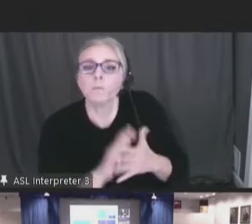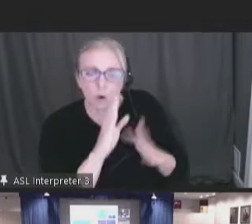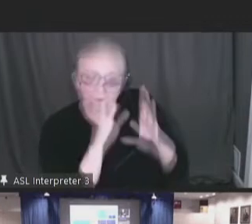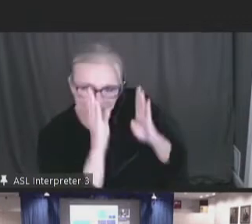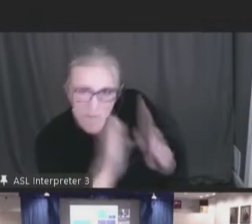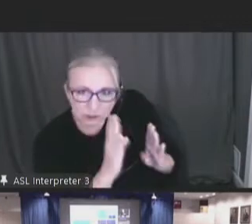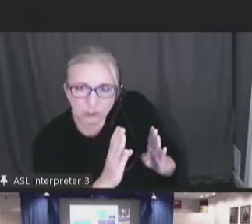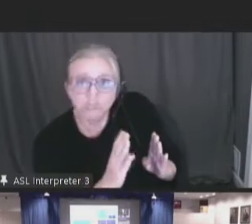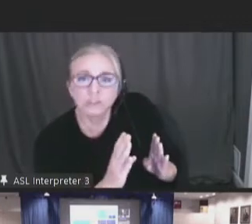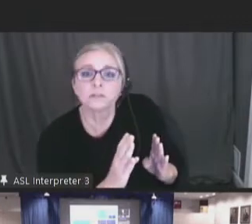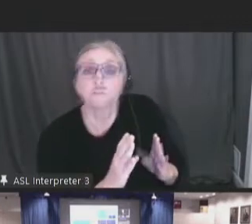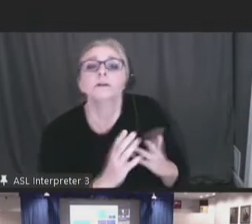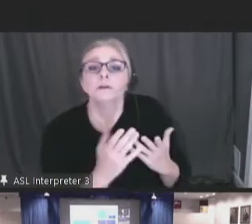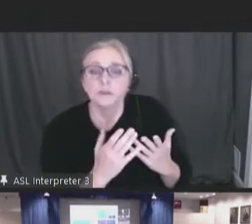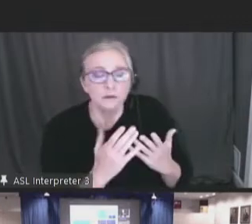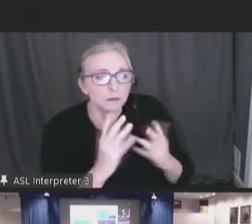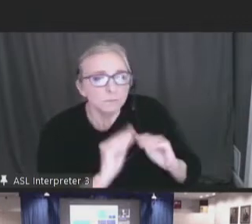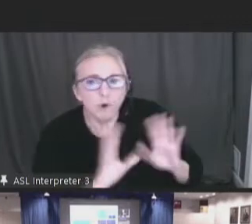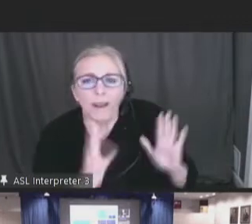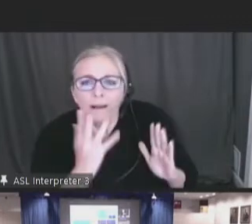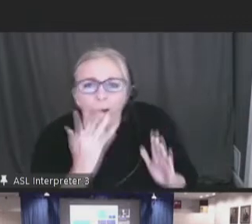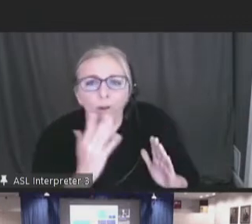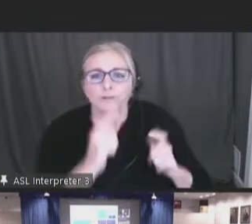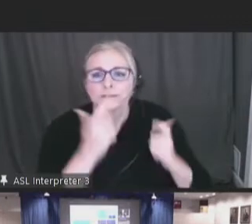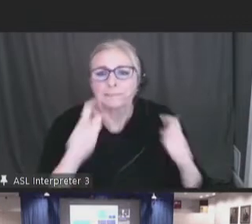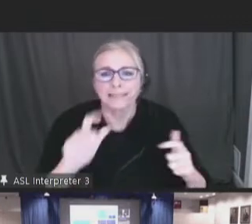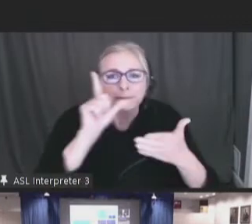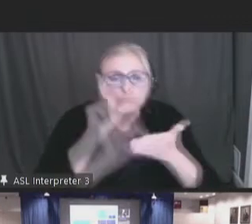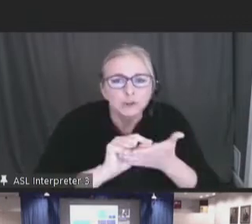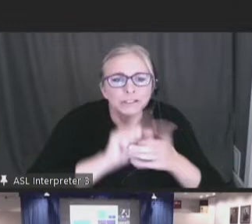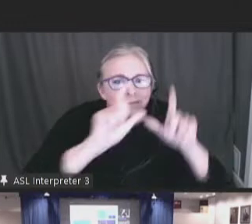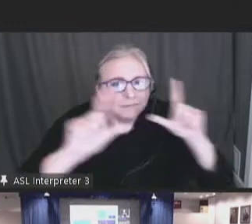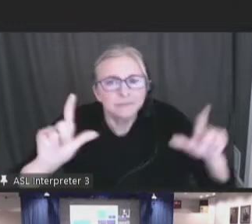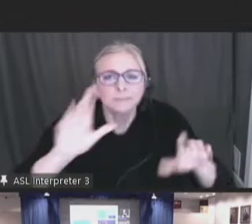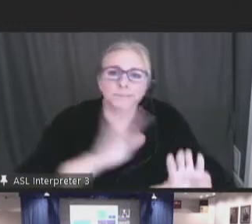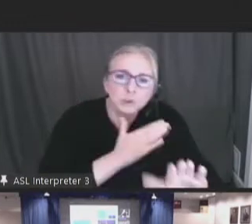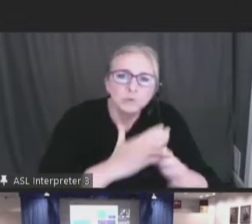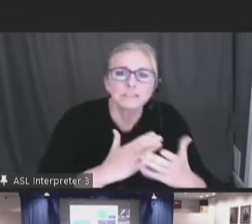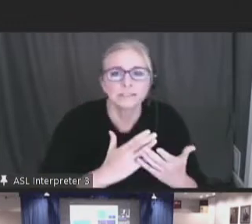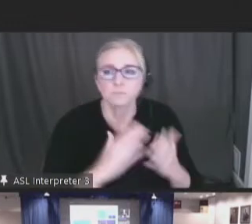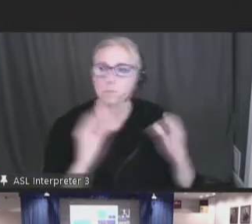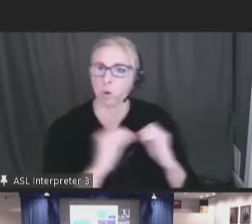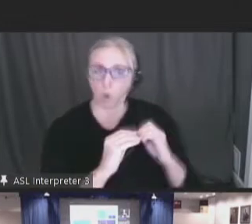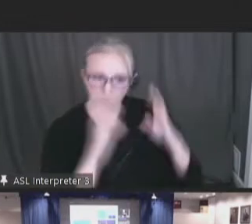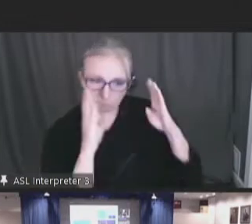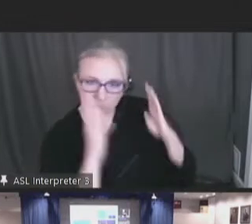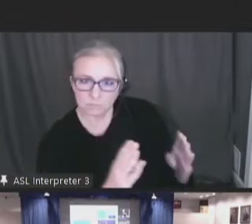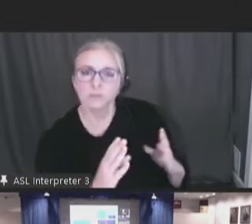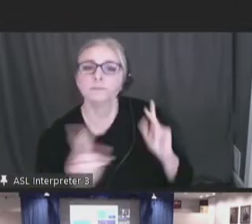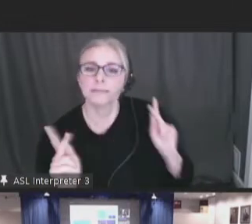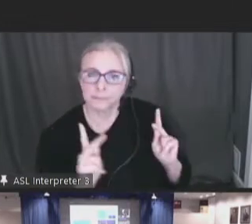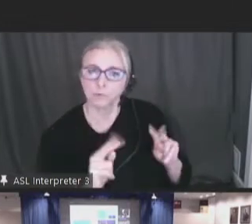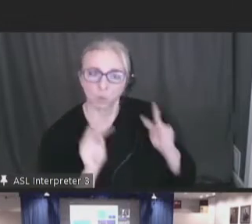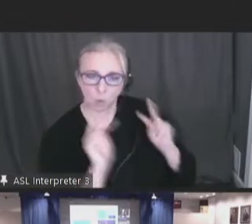bright colors, large fonts, upbeat music, they engage users from the onset and